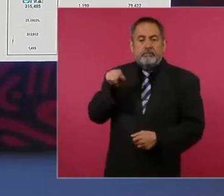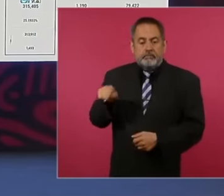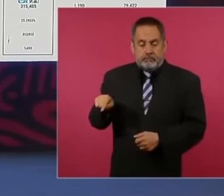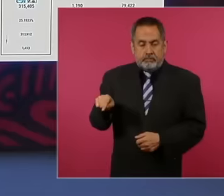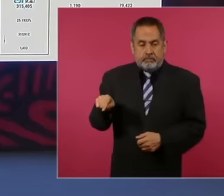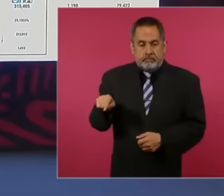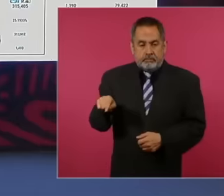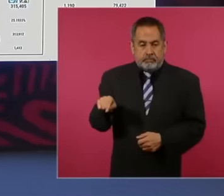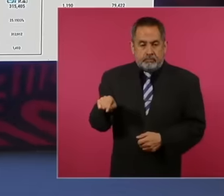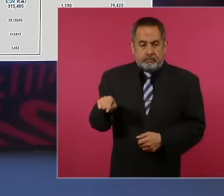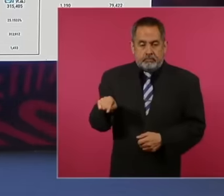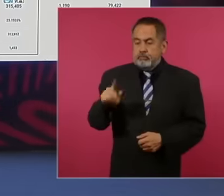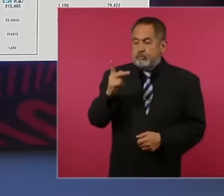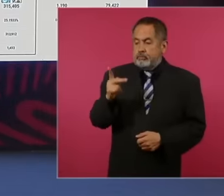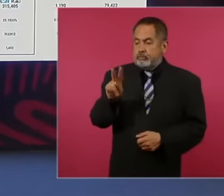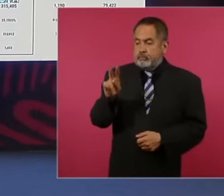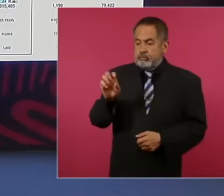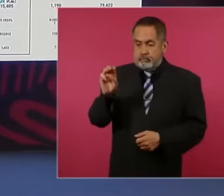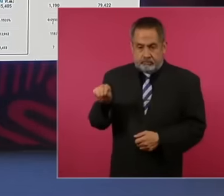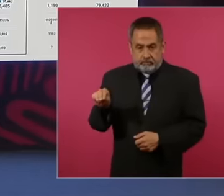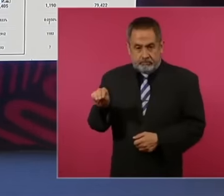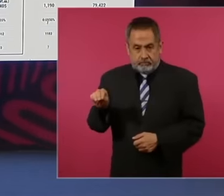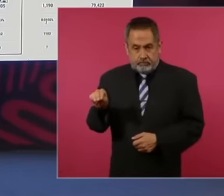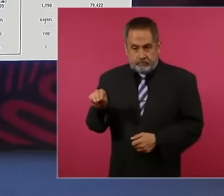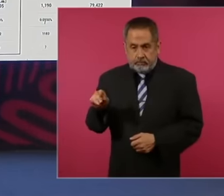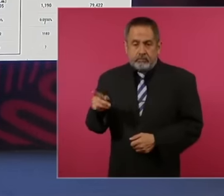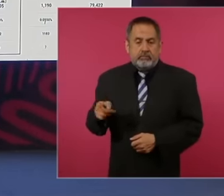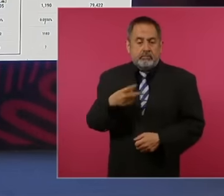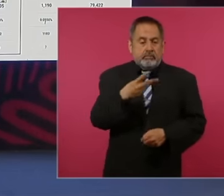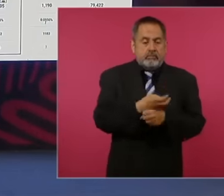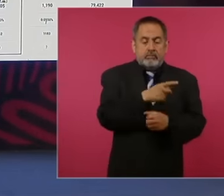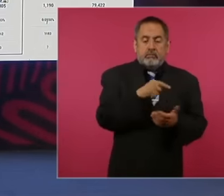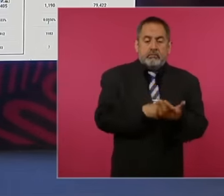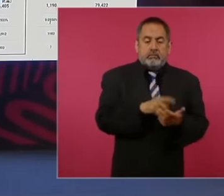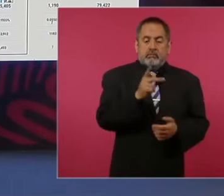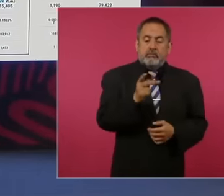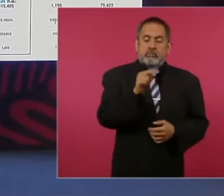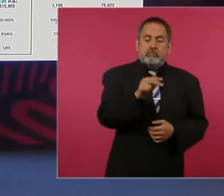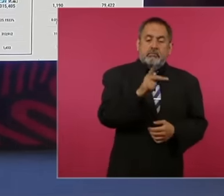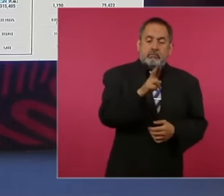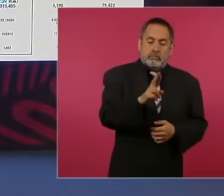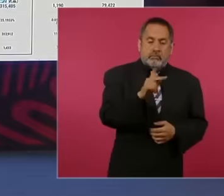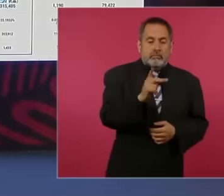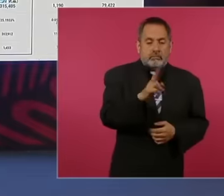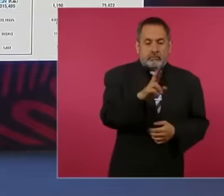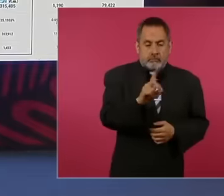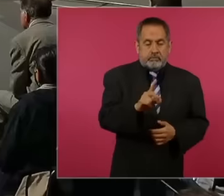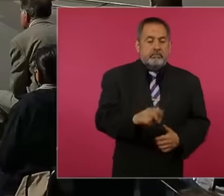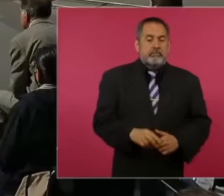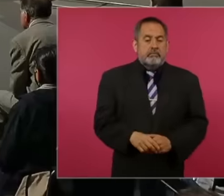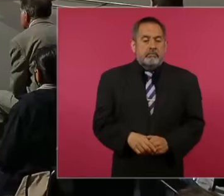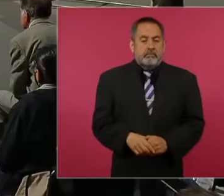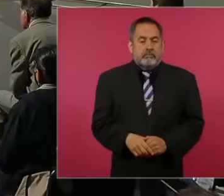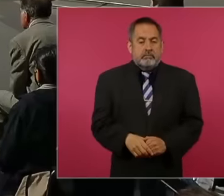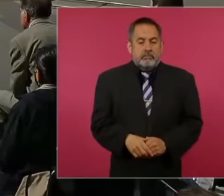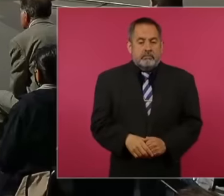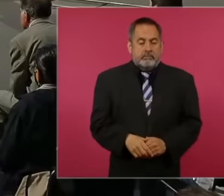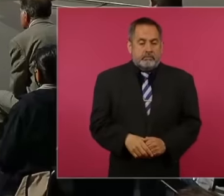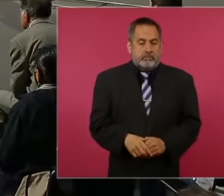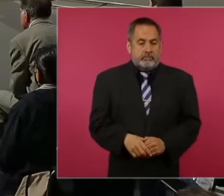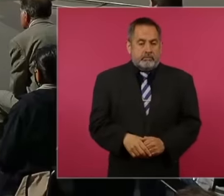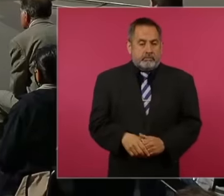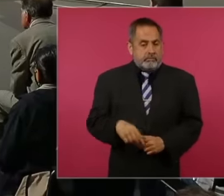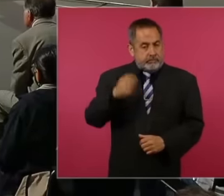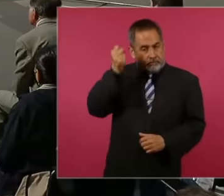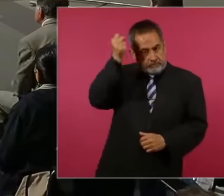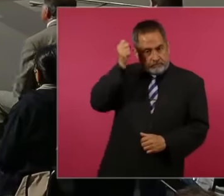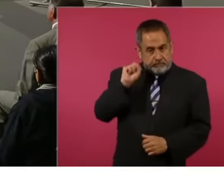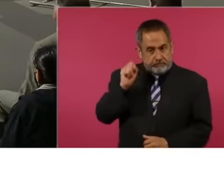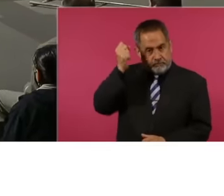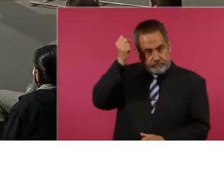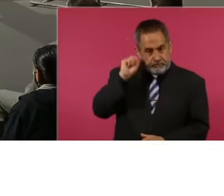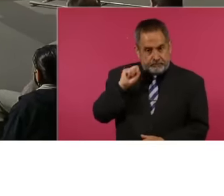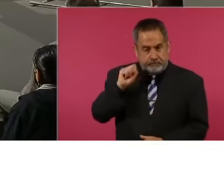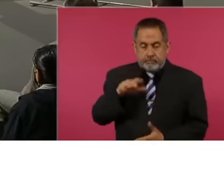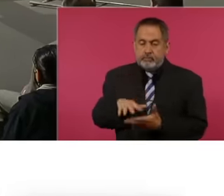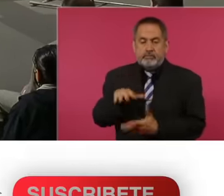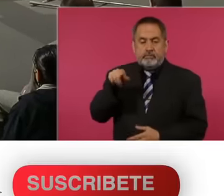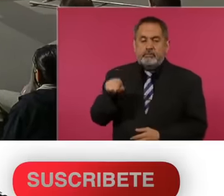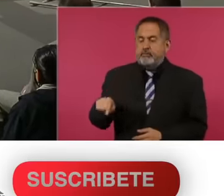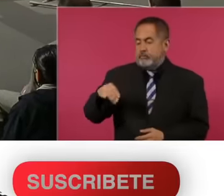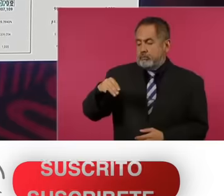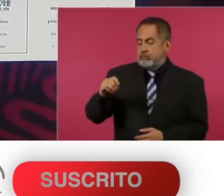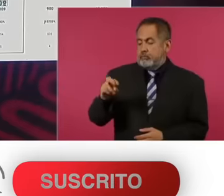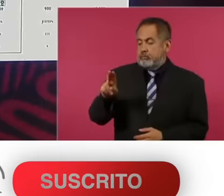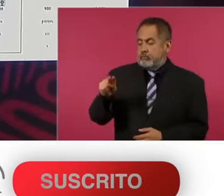green ecologist first minority pan pri PRD Sinaloa by majority brown first minority